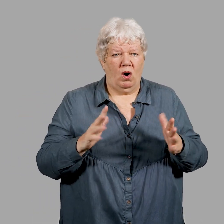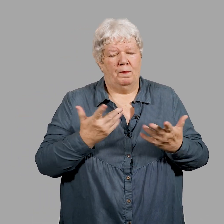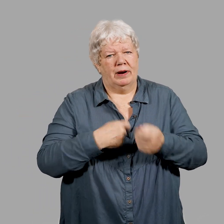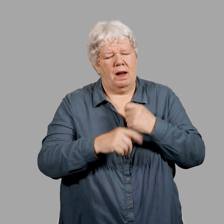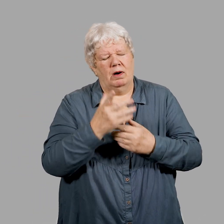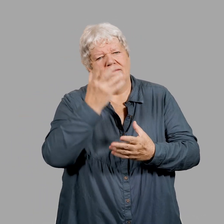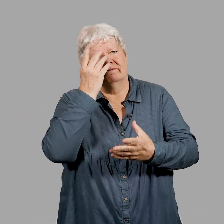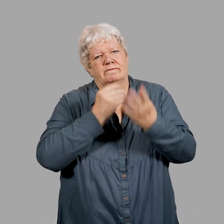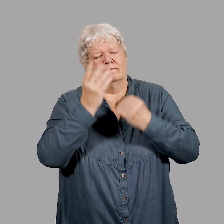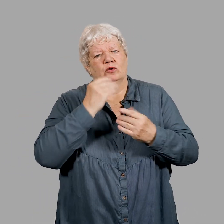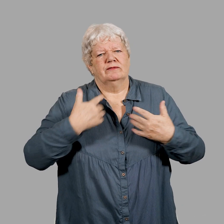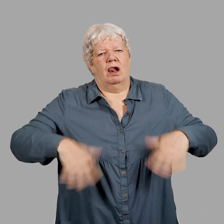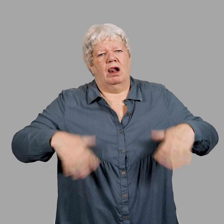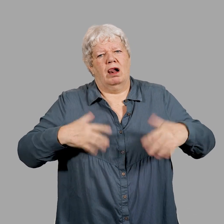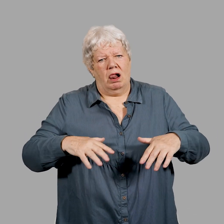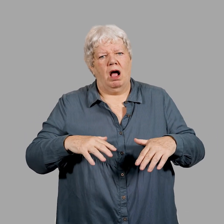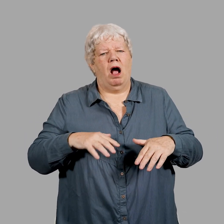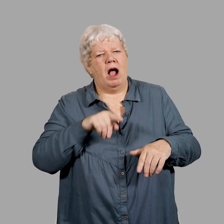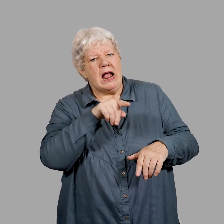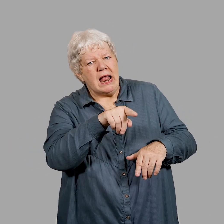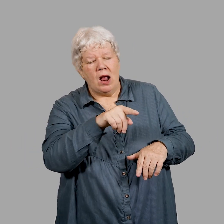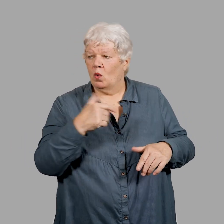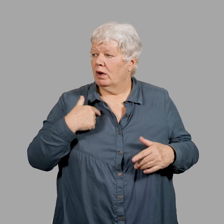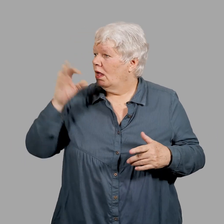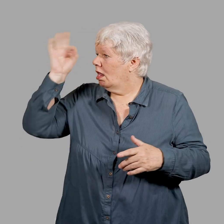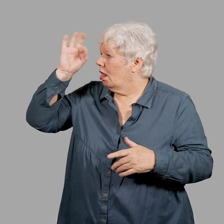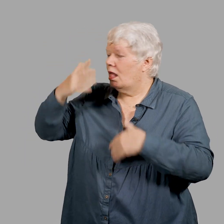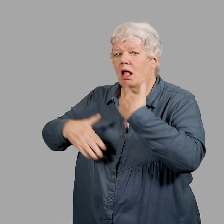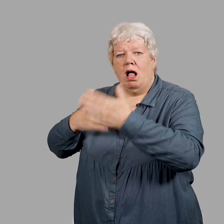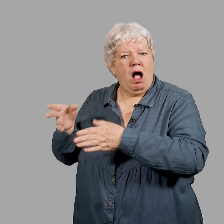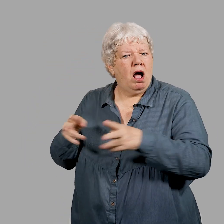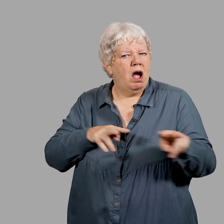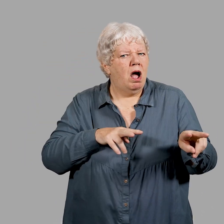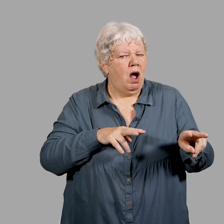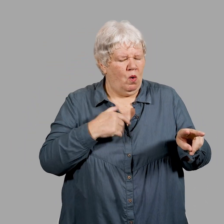it gave us valuable insight into the world of a user which we may otherwise not have had.